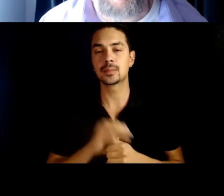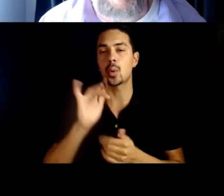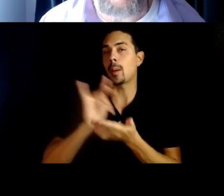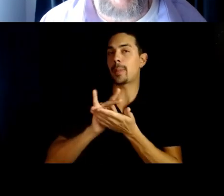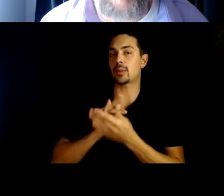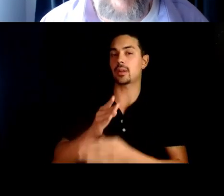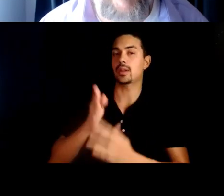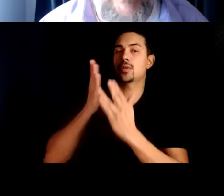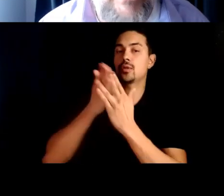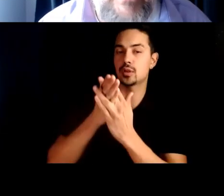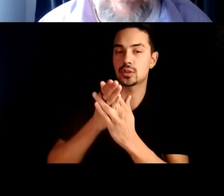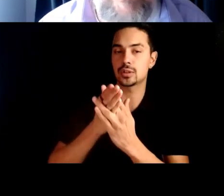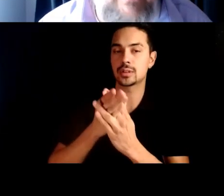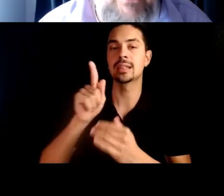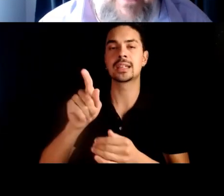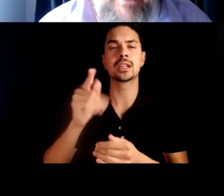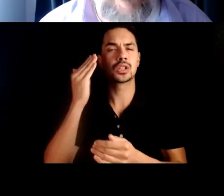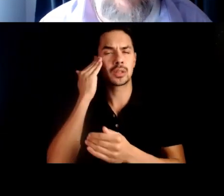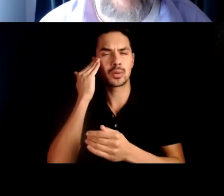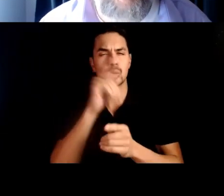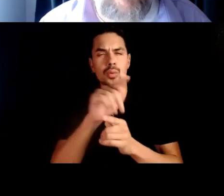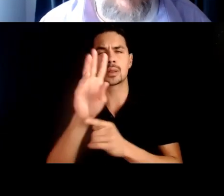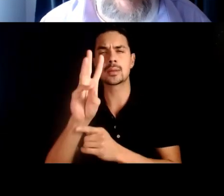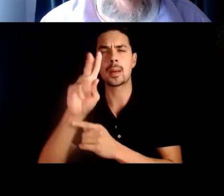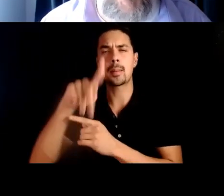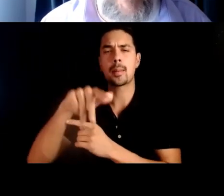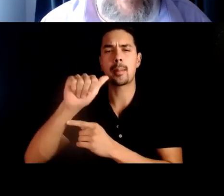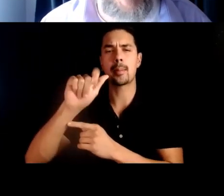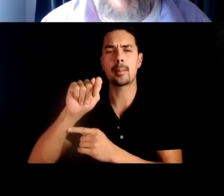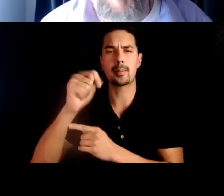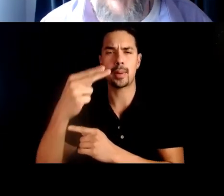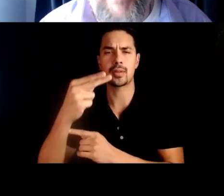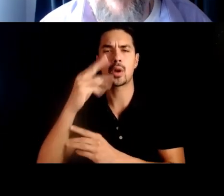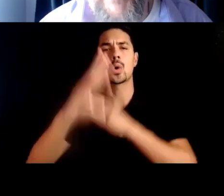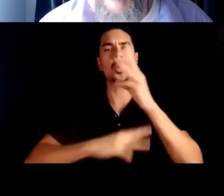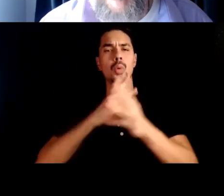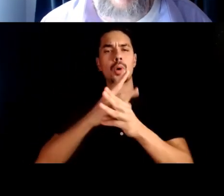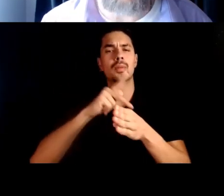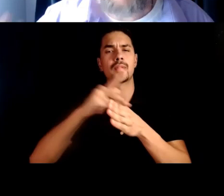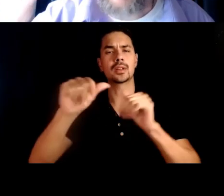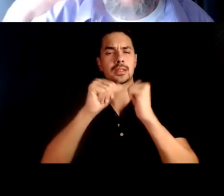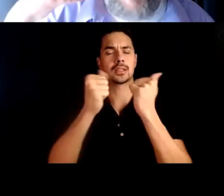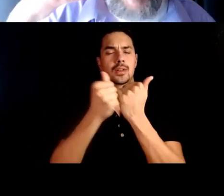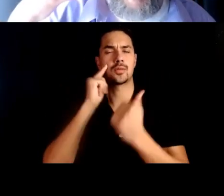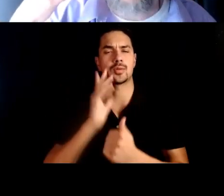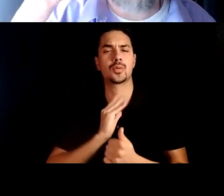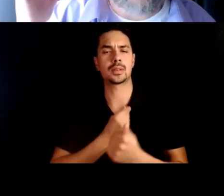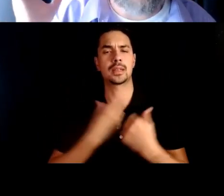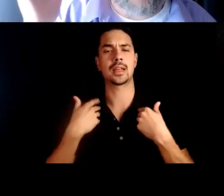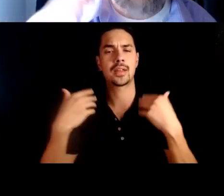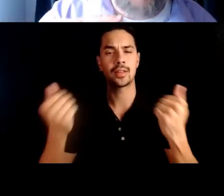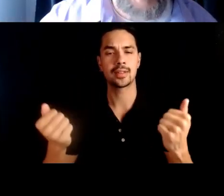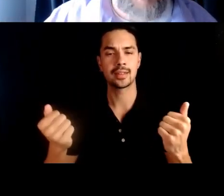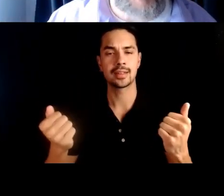for Transgender Health. So WPATH was formally known as HBIGDA, and that's in my head from a long time ago